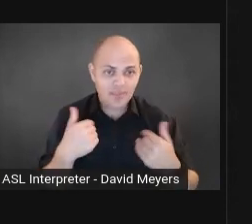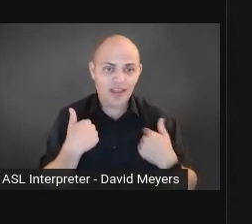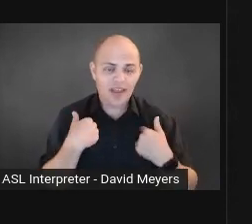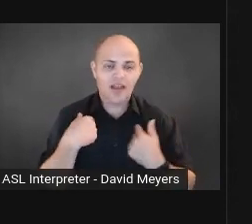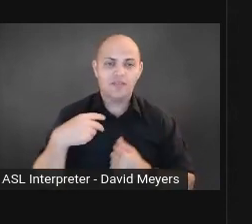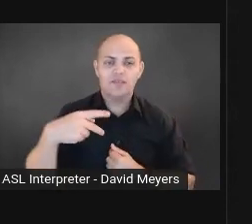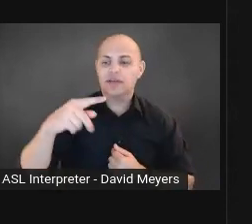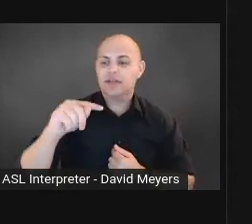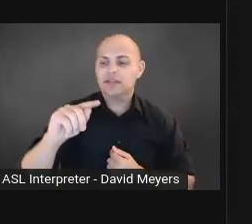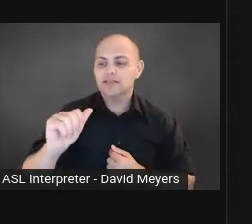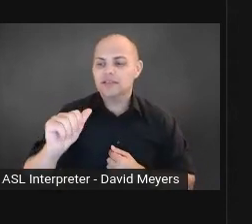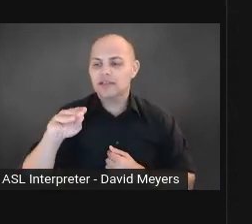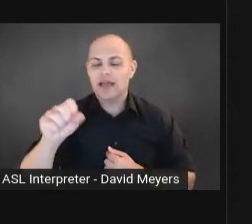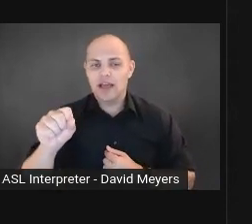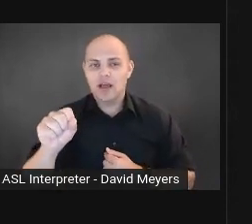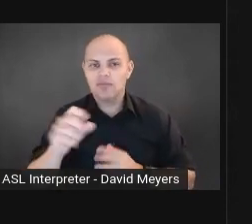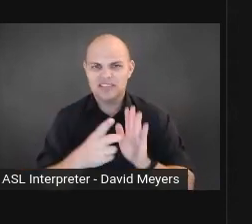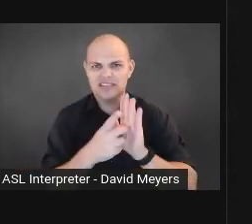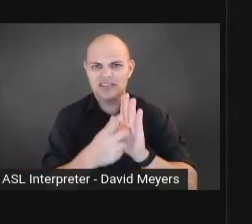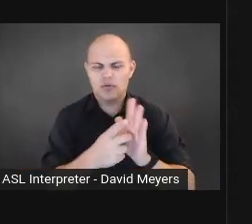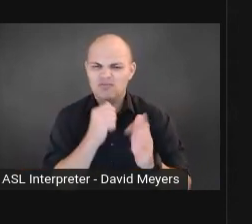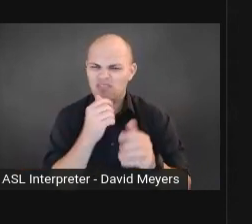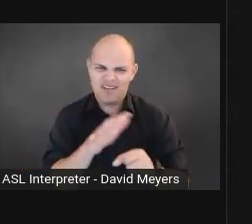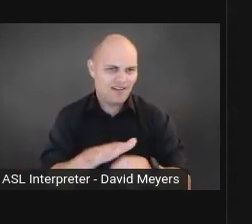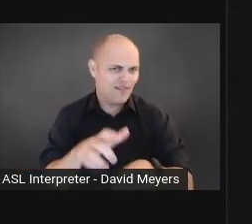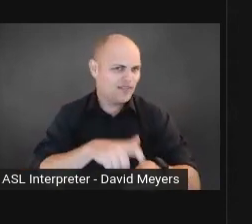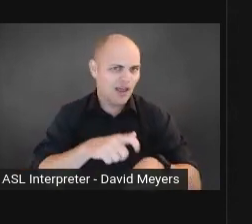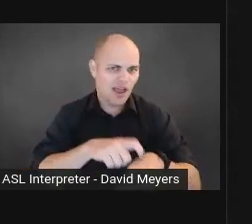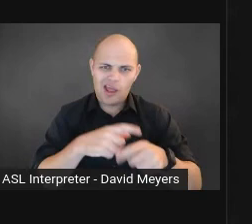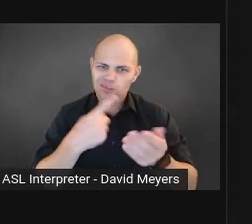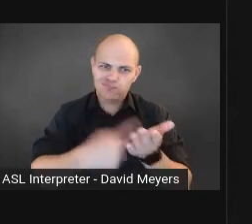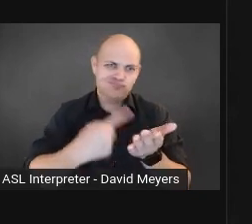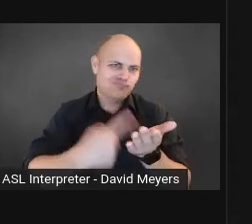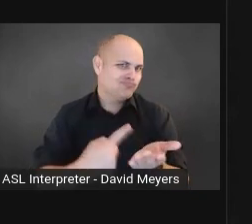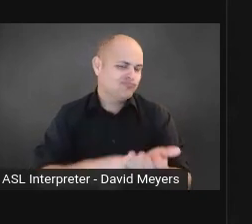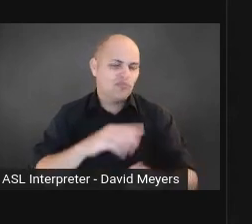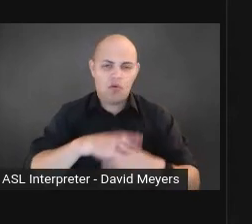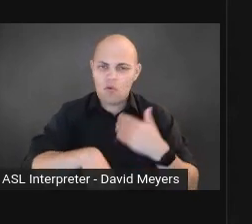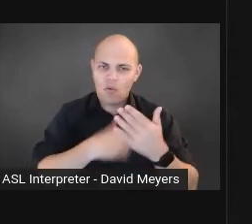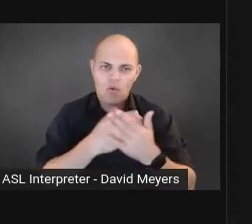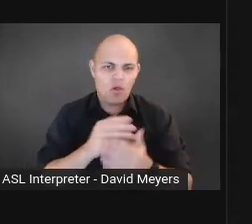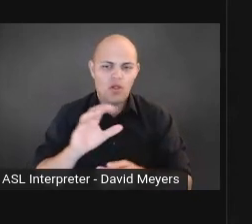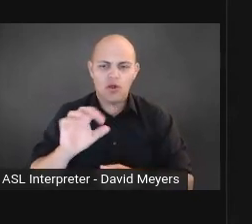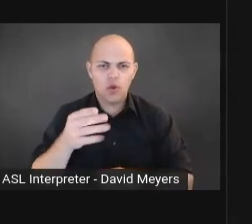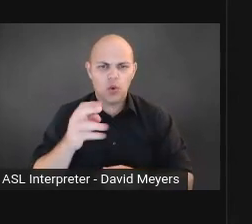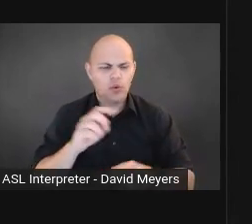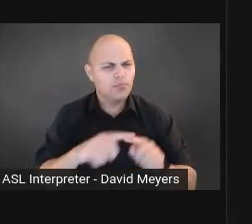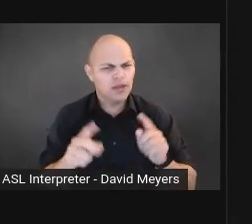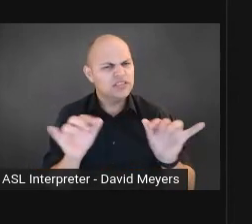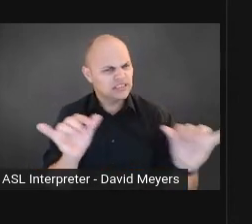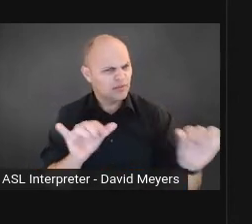I don't have quite enough time to go through all the code, but it's really similar. And you just click on it, everything works correctly.